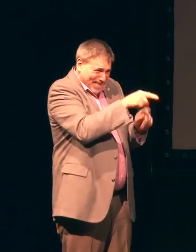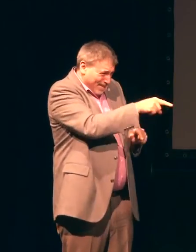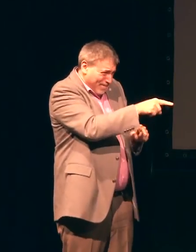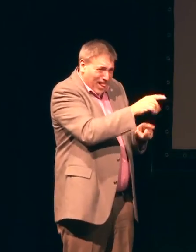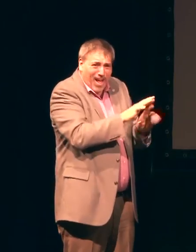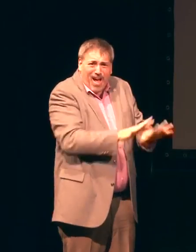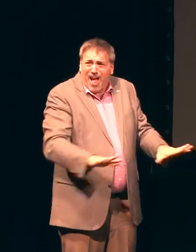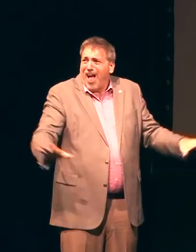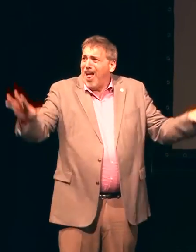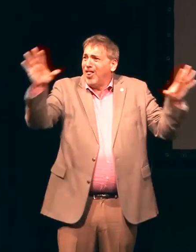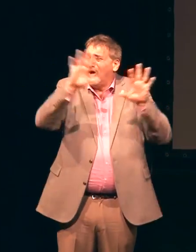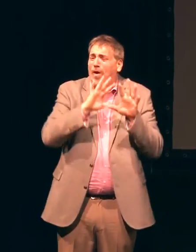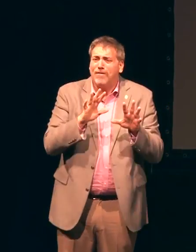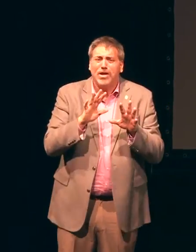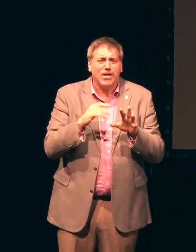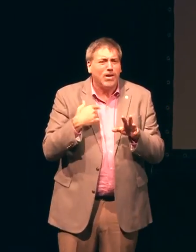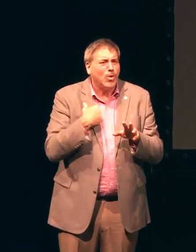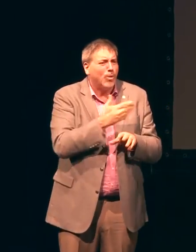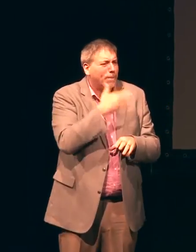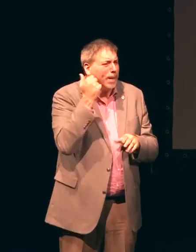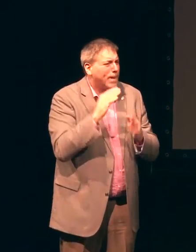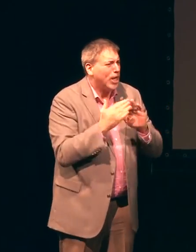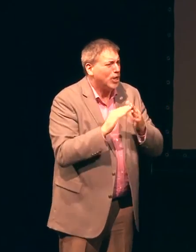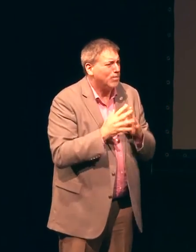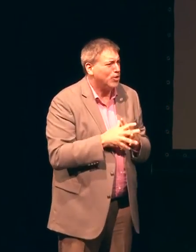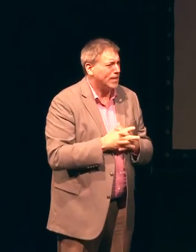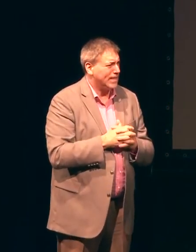had more people like that all over, then we would